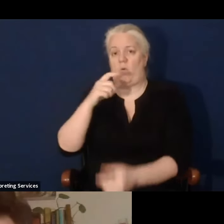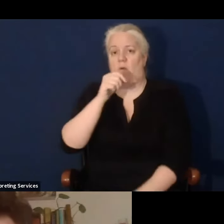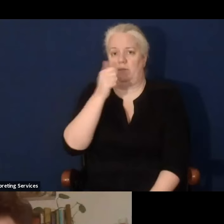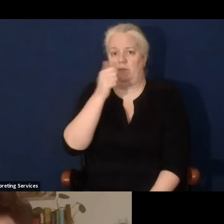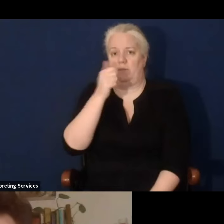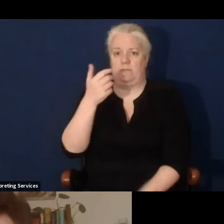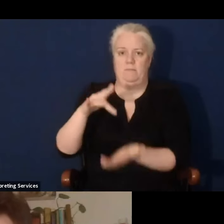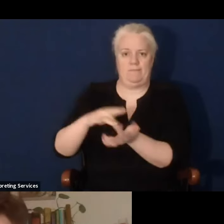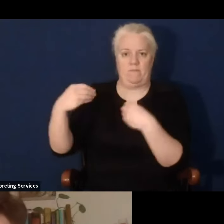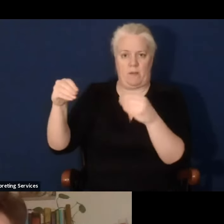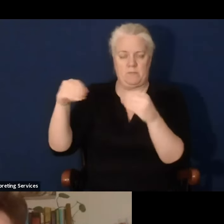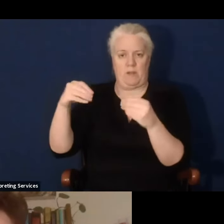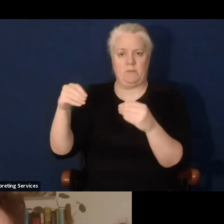Okay. Thank you very much. We're going pivot to a few verbal questions. Victor Andrews. You should be able to unmute yourself and ask your question. Right.